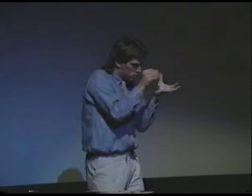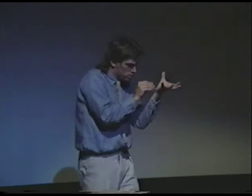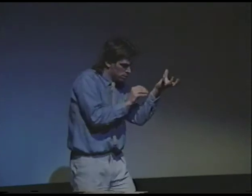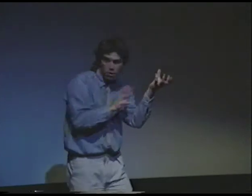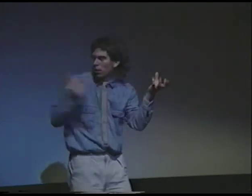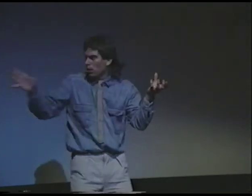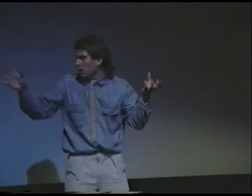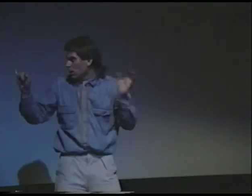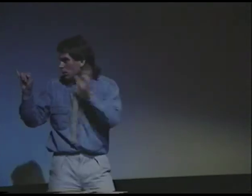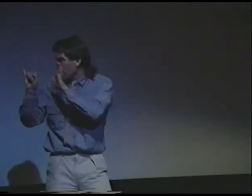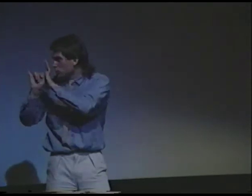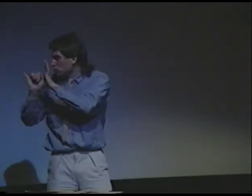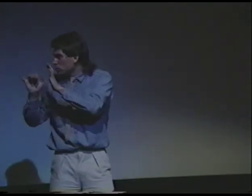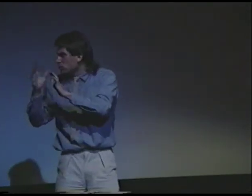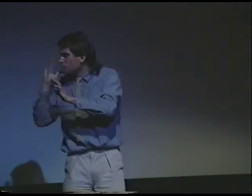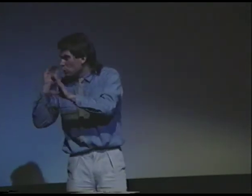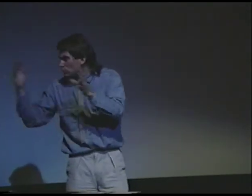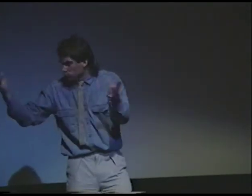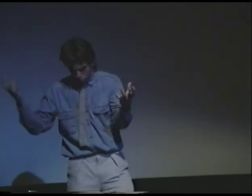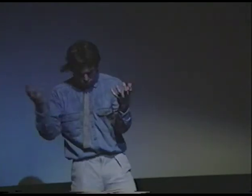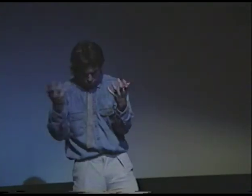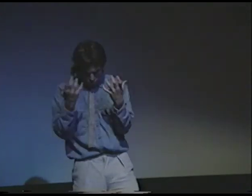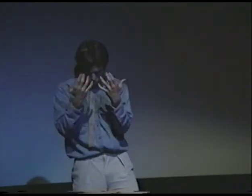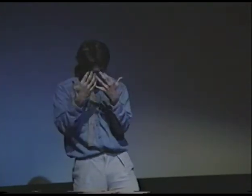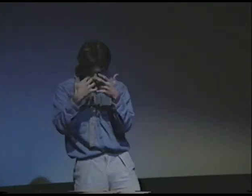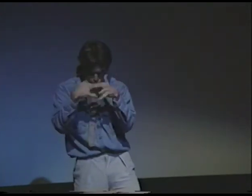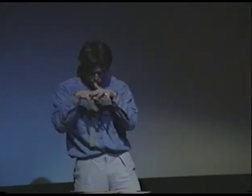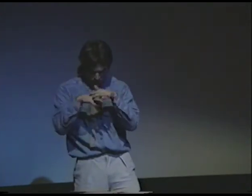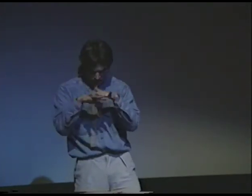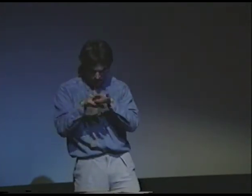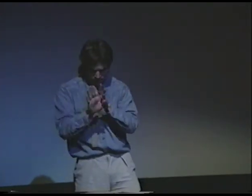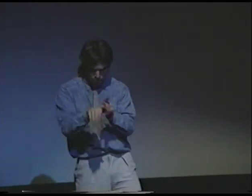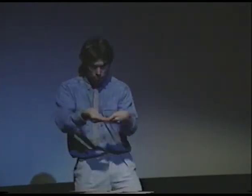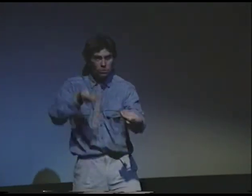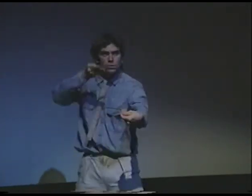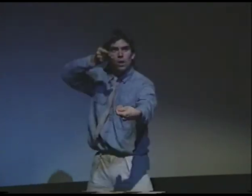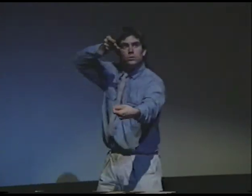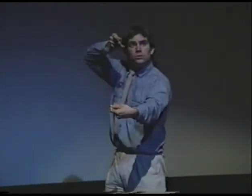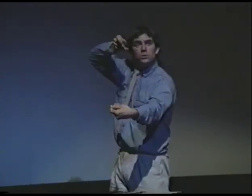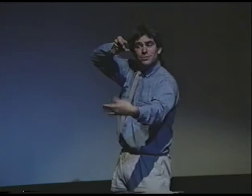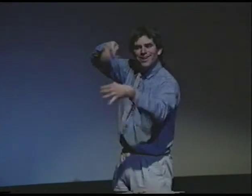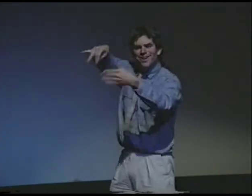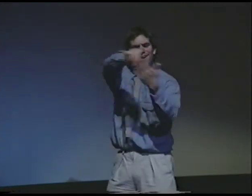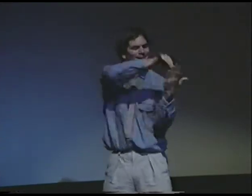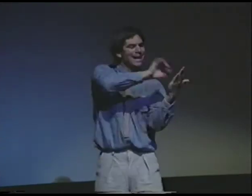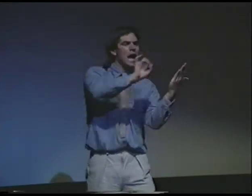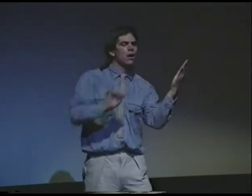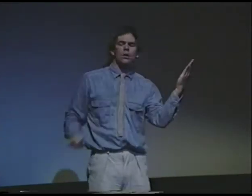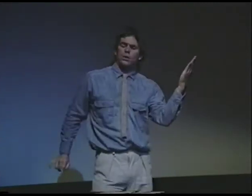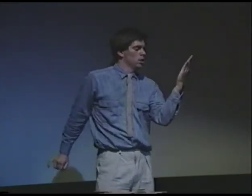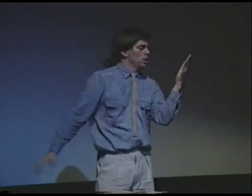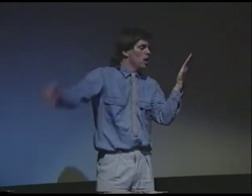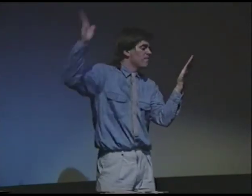before to describe that image. And they kind of put them together and weave them together till they've got it.